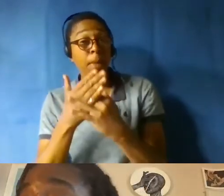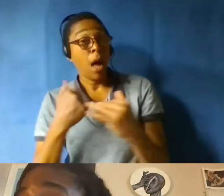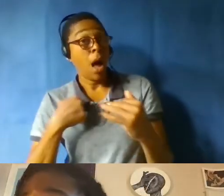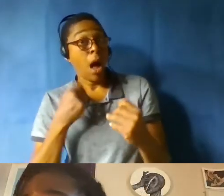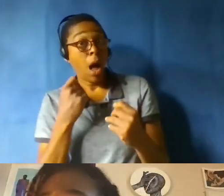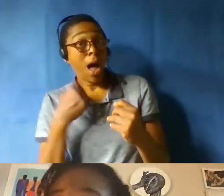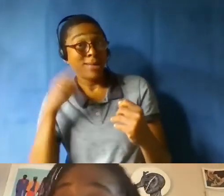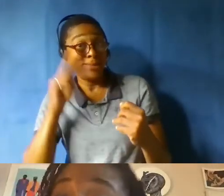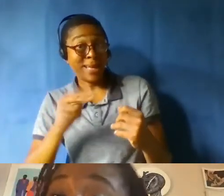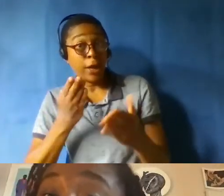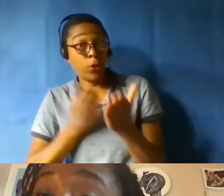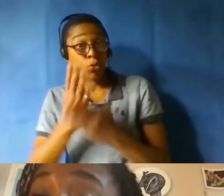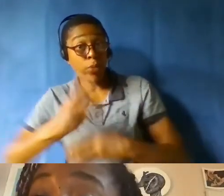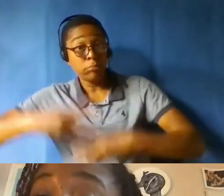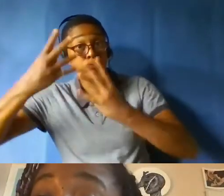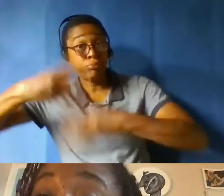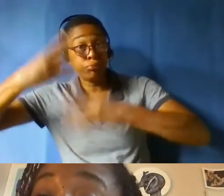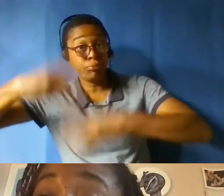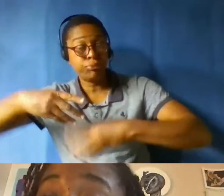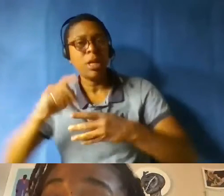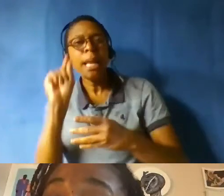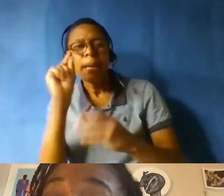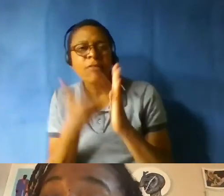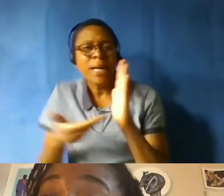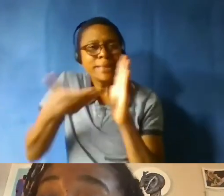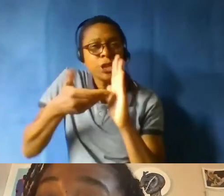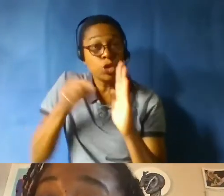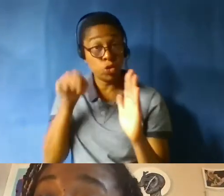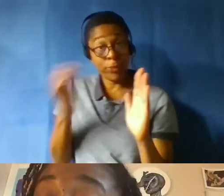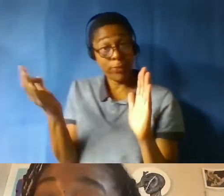might help and so occasionally around the notion of native which indigenous